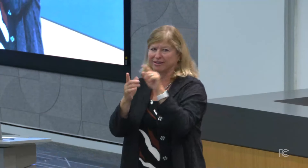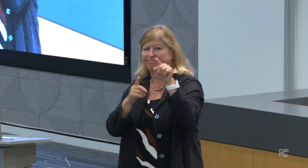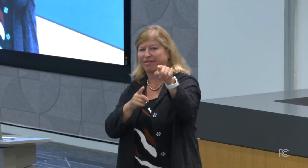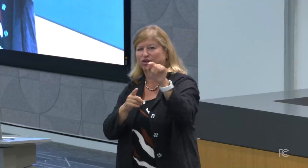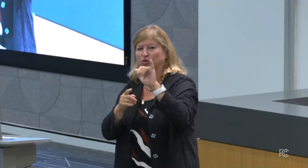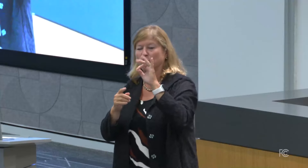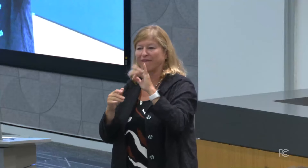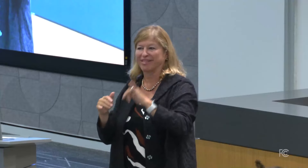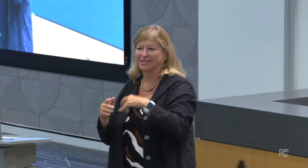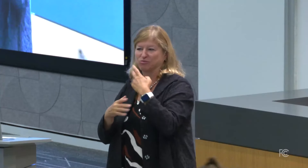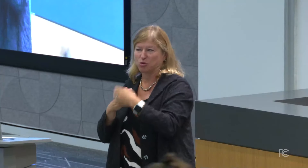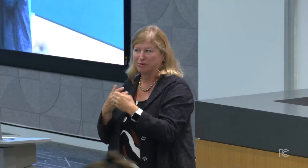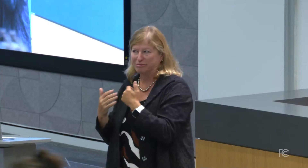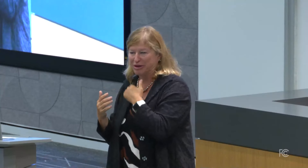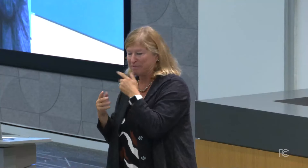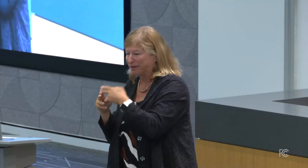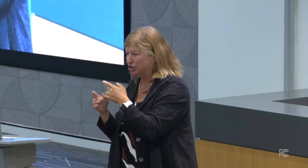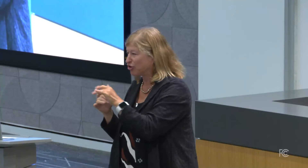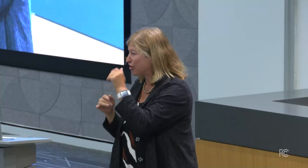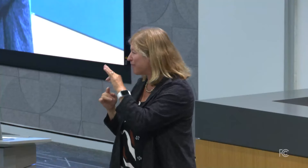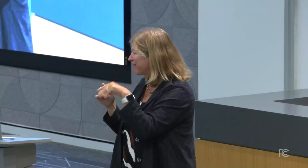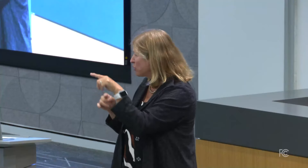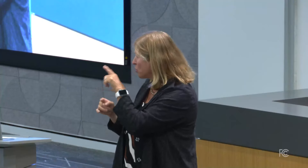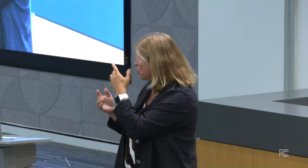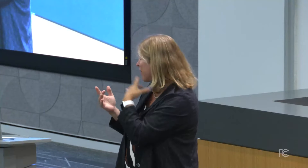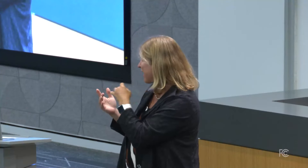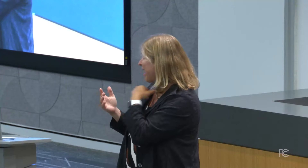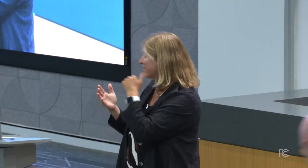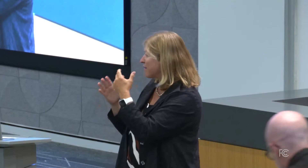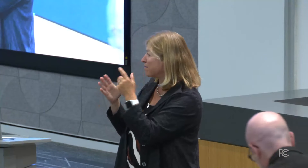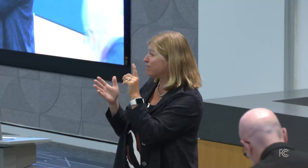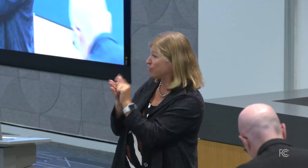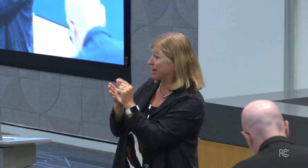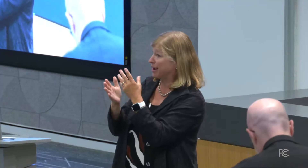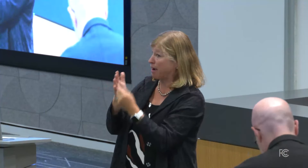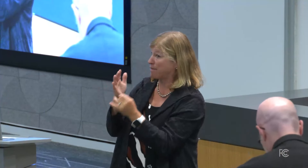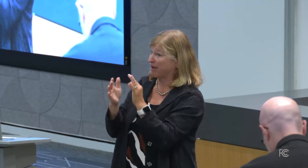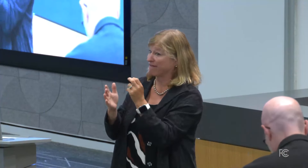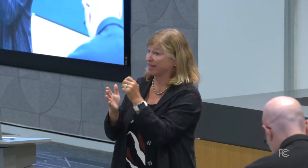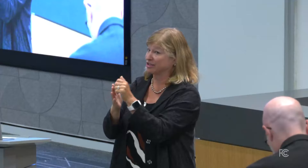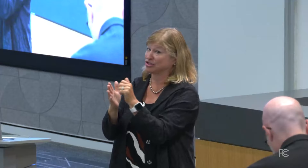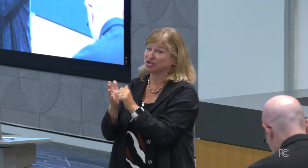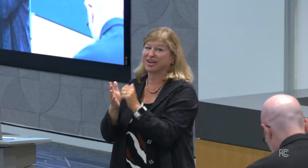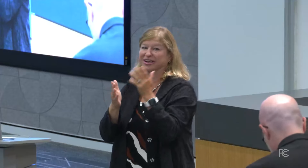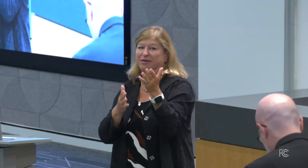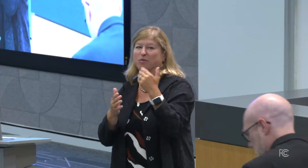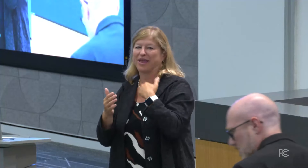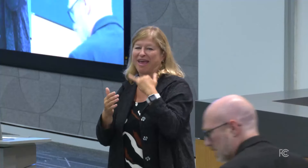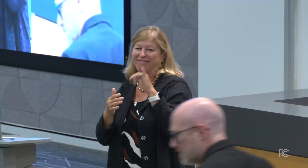ANNIVERSARY WITH US. SOME OF YOU MAY BE WONDERING MORE ABOUT ICANCONNECT.ORG WE DO HAVE FLYERS AVAILABLE